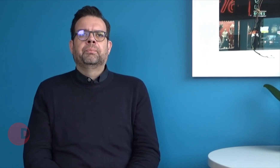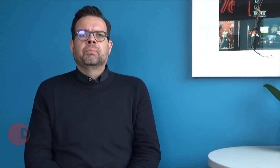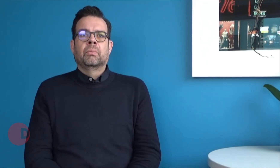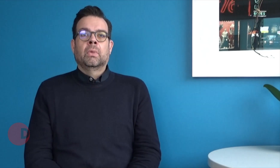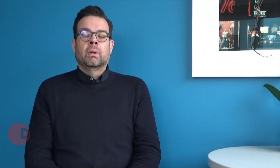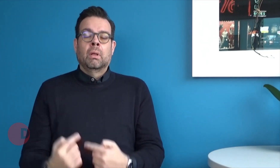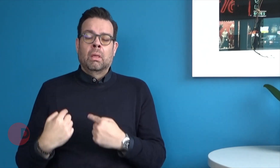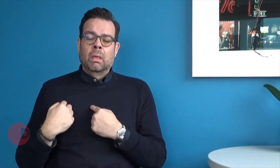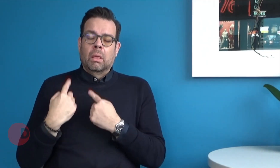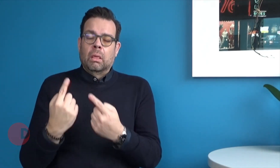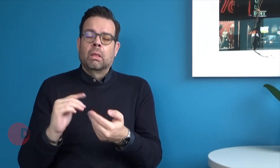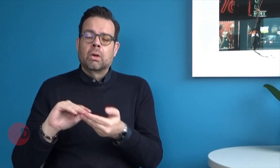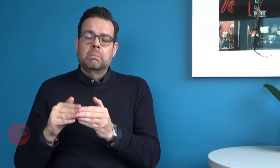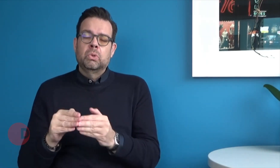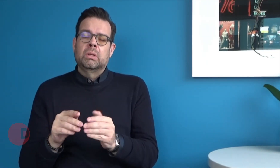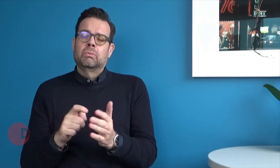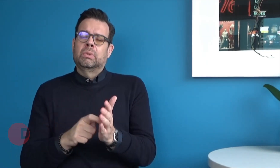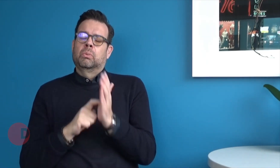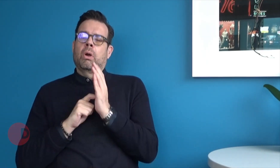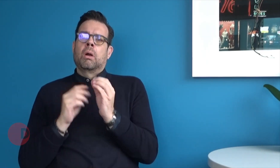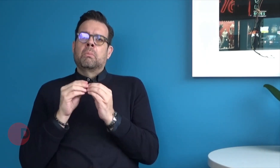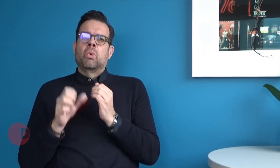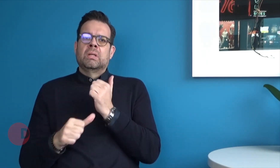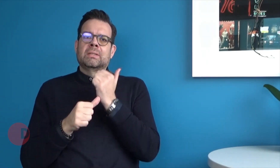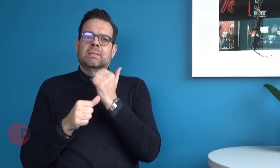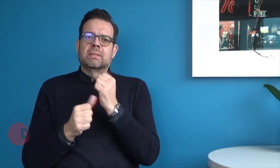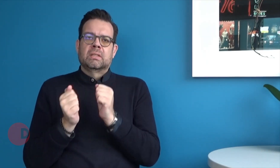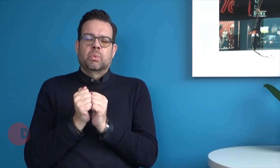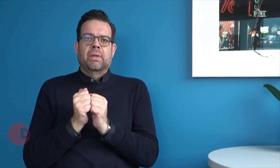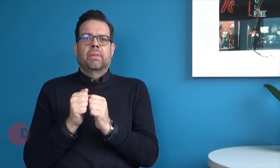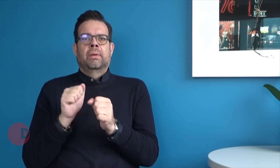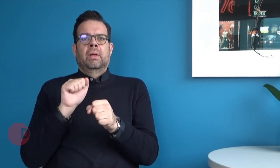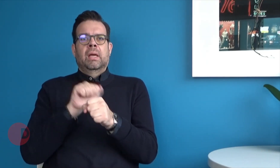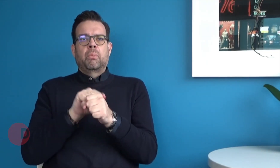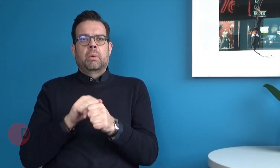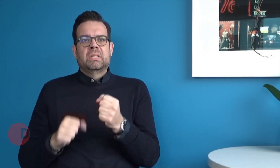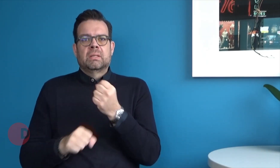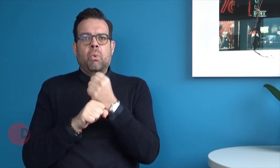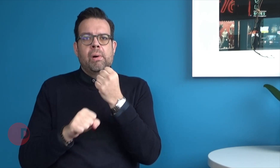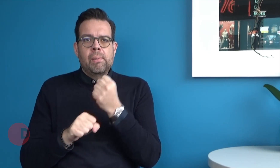In addition, we have seen an increased demand for employment support,